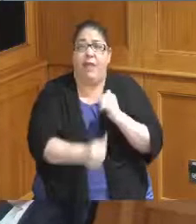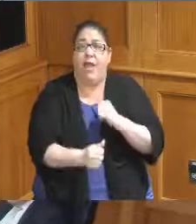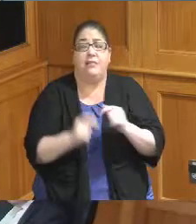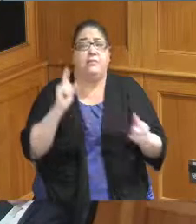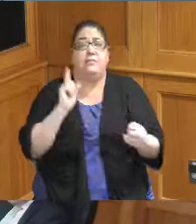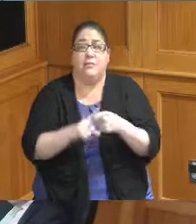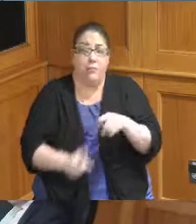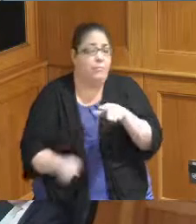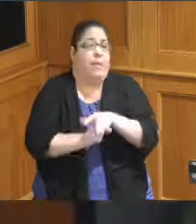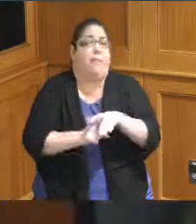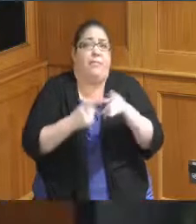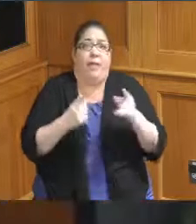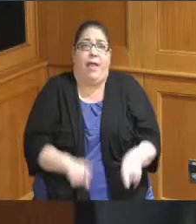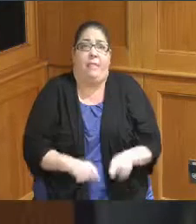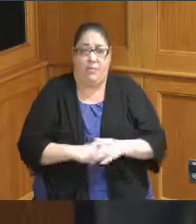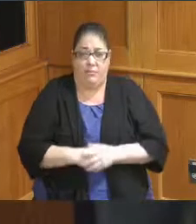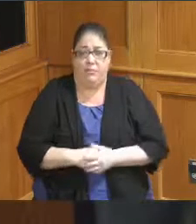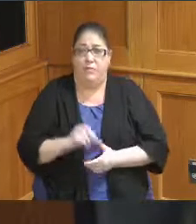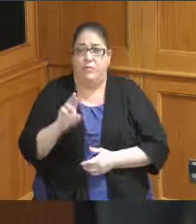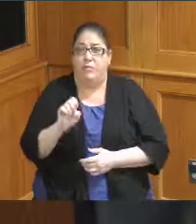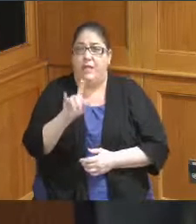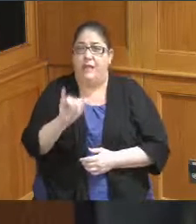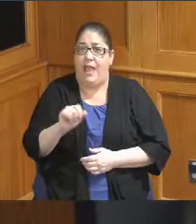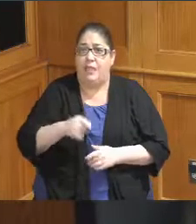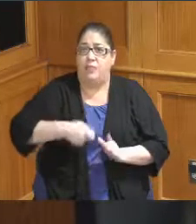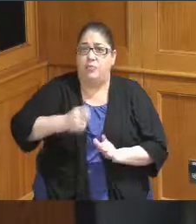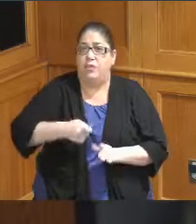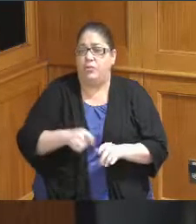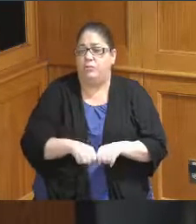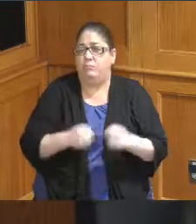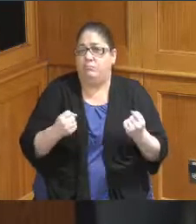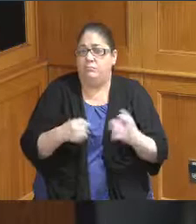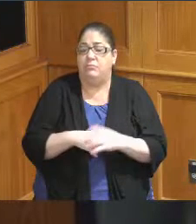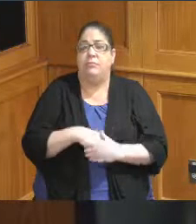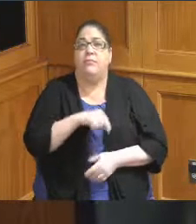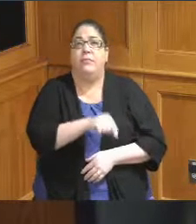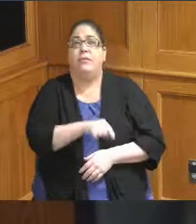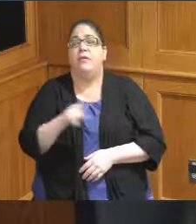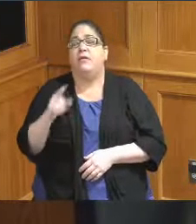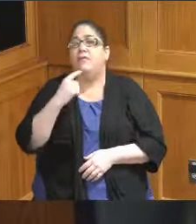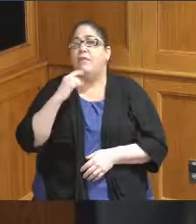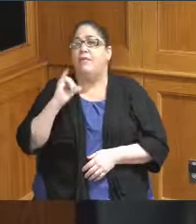know we're working on a new facility as well one of the things I just want to ask about the third